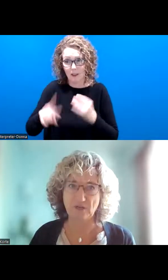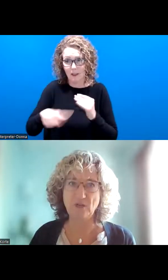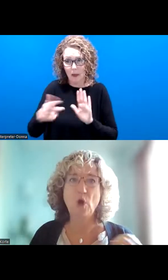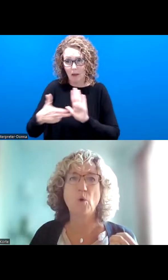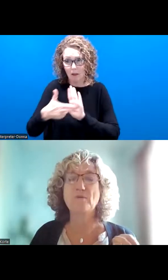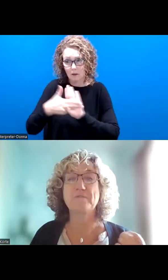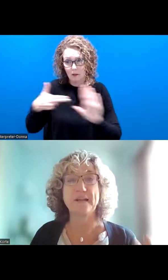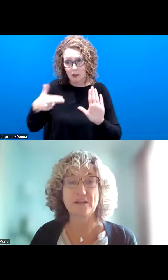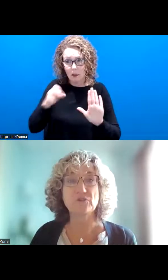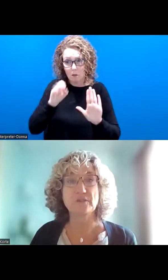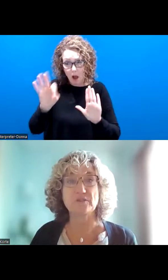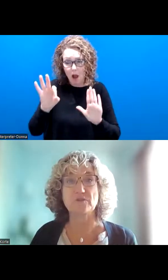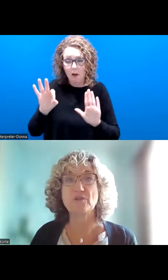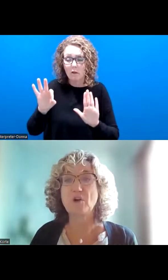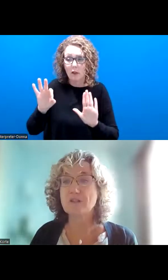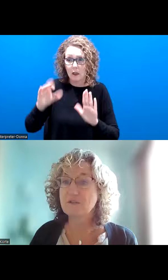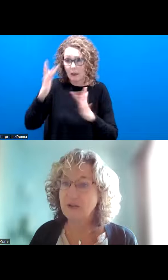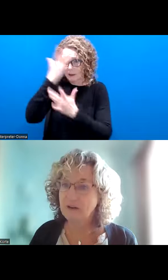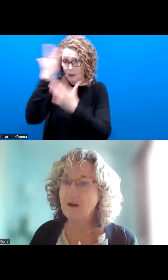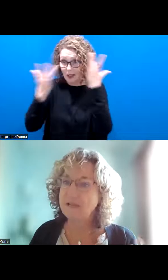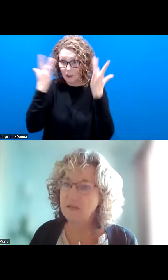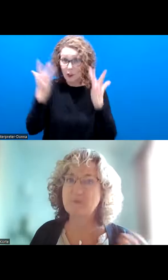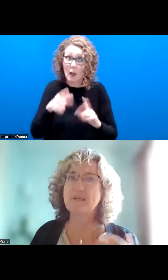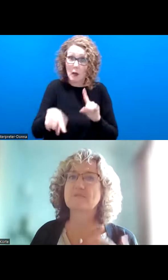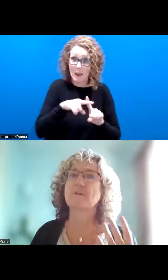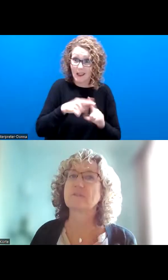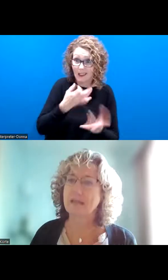only for this program. And you can see over on the far right here that the typical Washington income